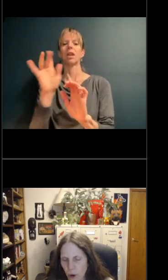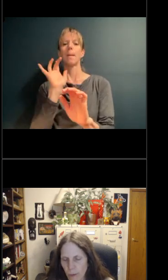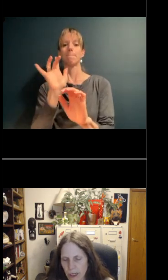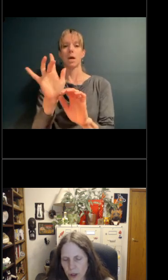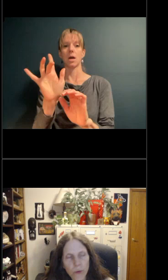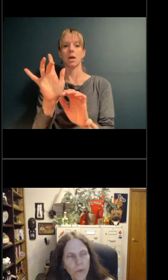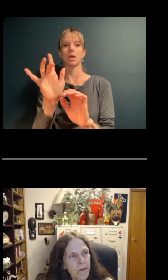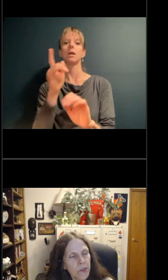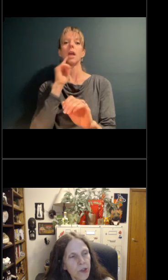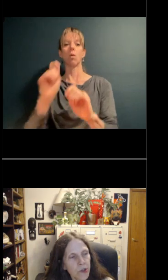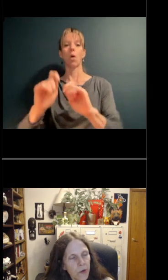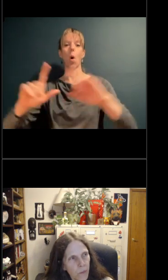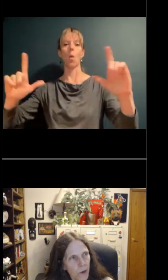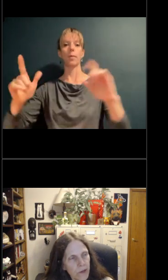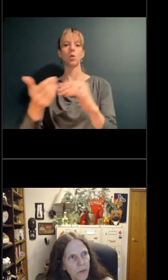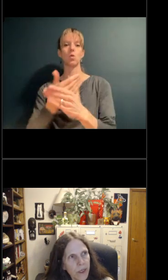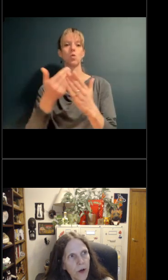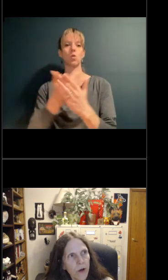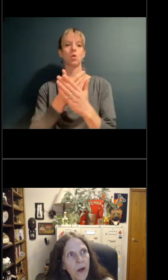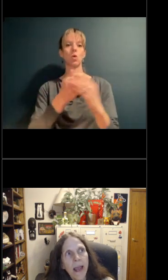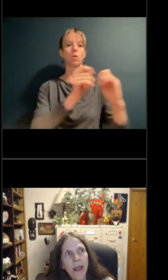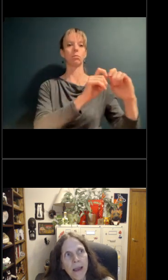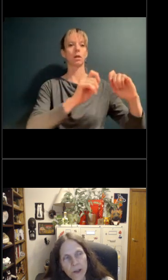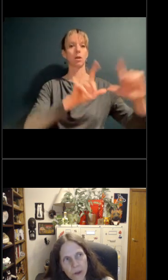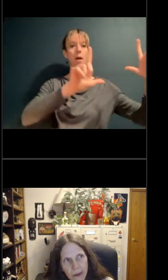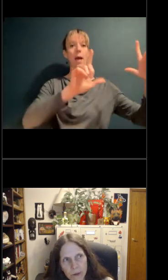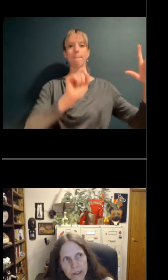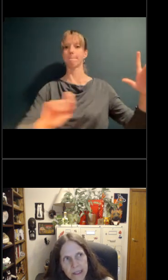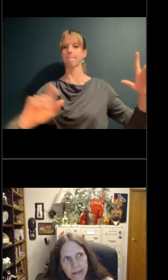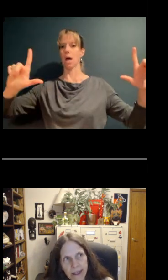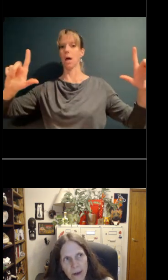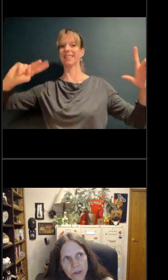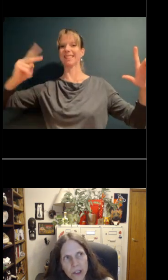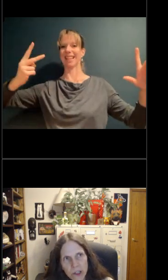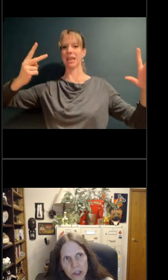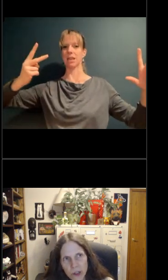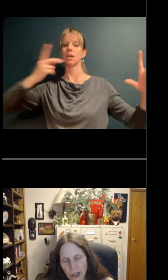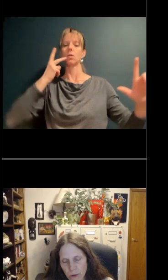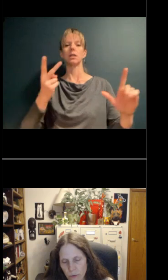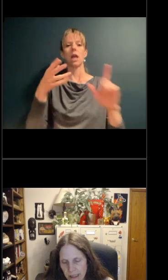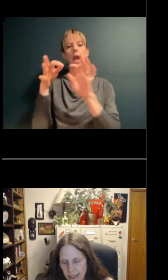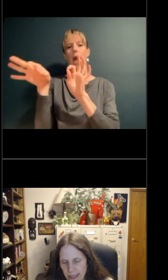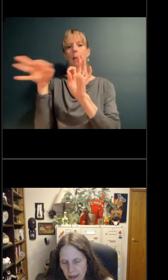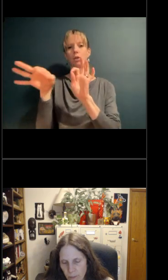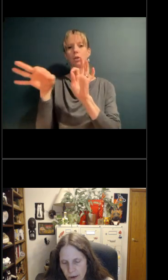will open a new browser window. You can see the captions and resize the